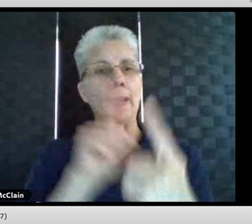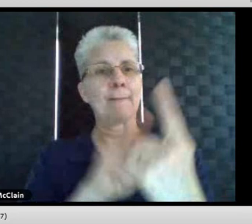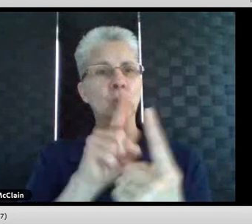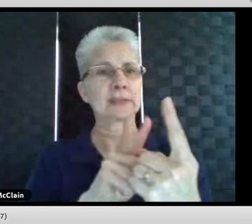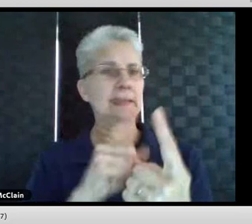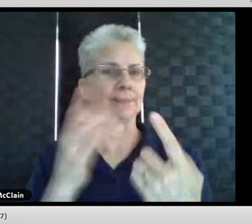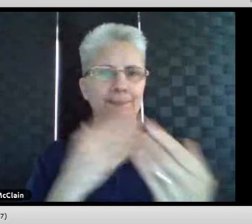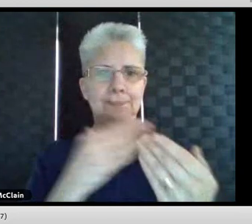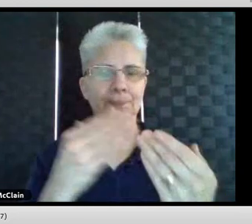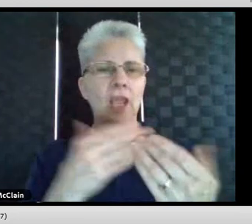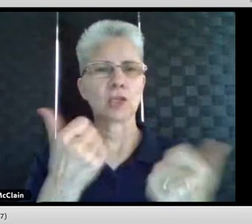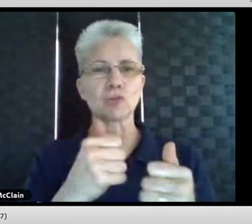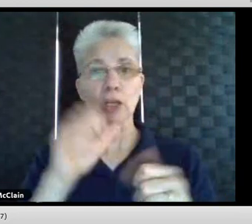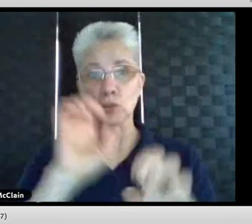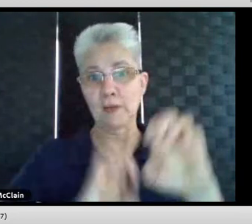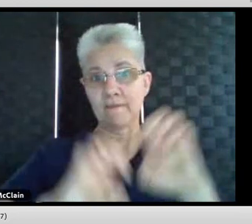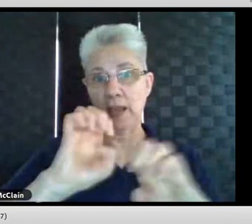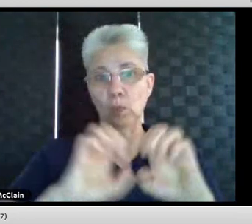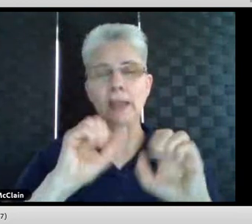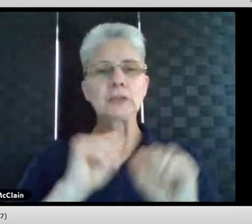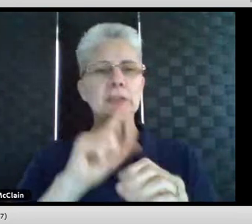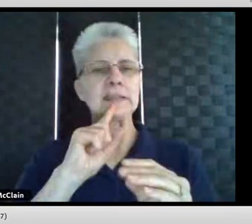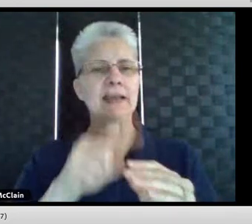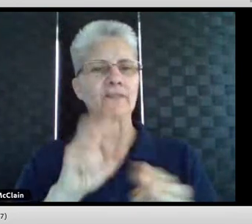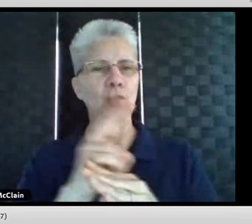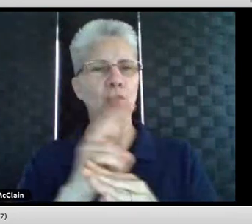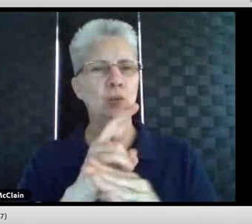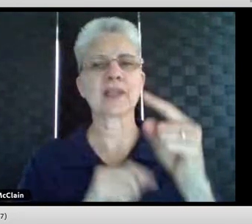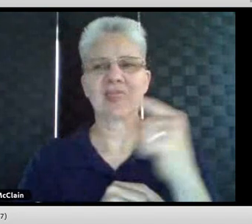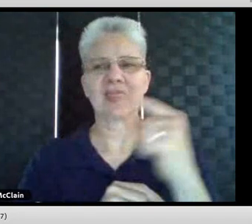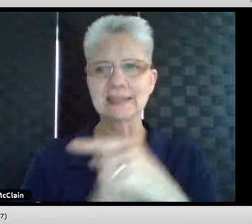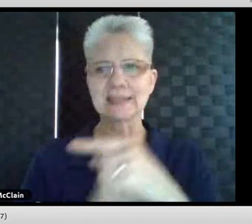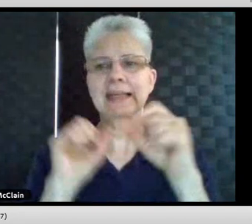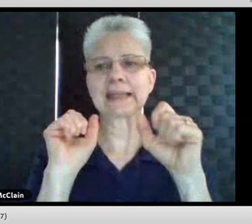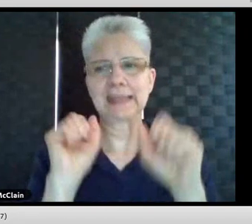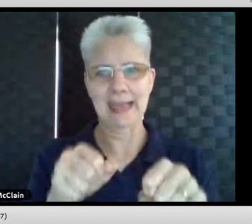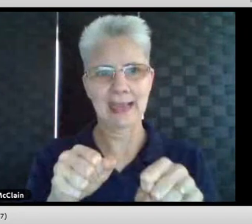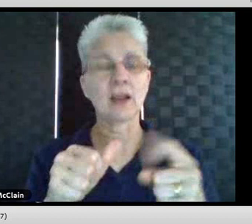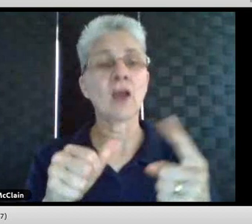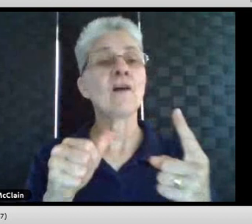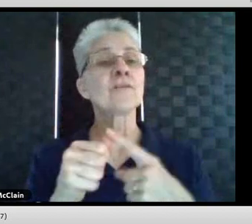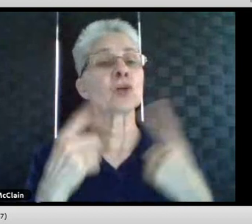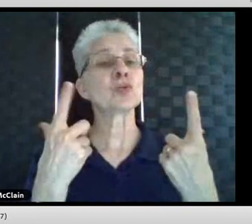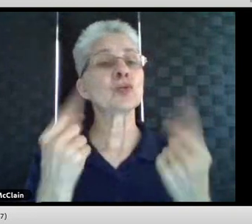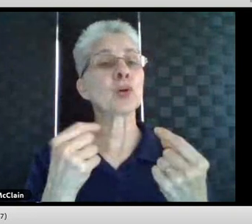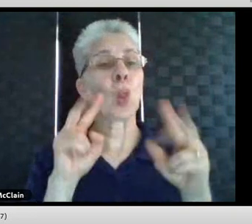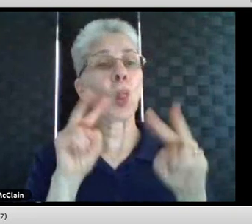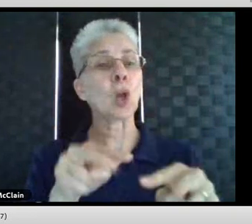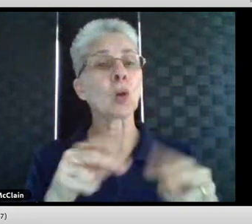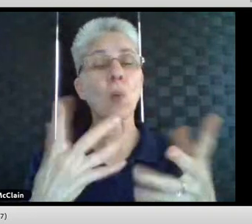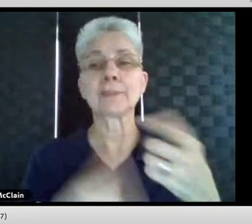and you're trying to evaluate, you could definitely use this. So the first thing that you're looking for, virtual